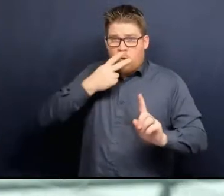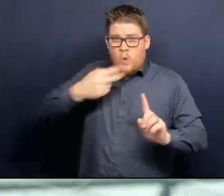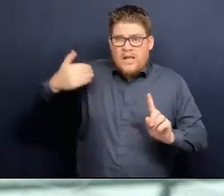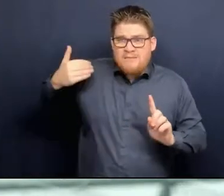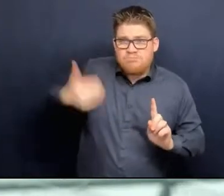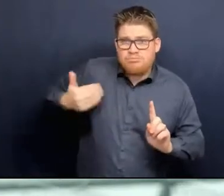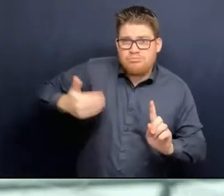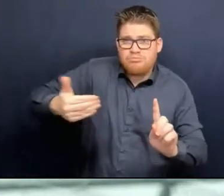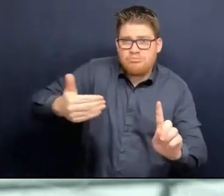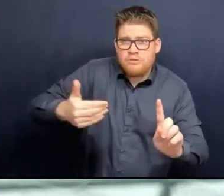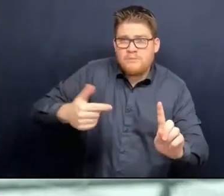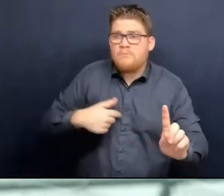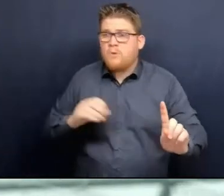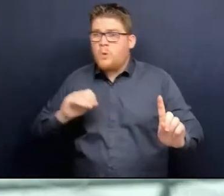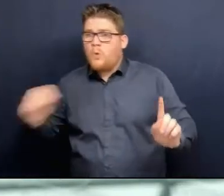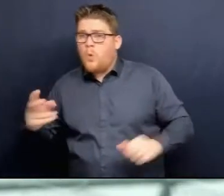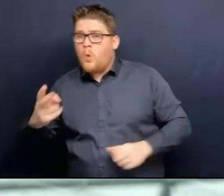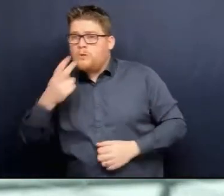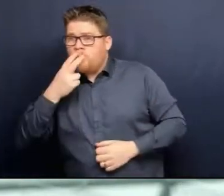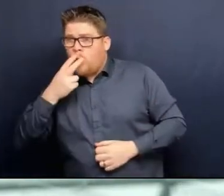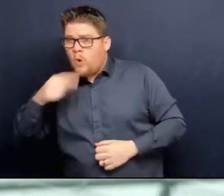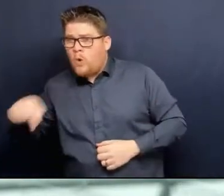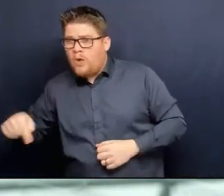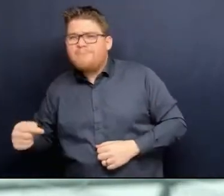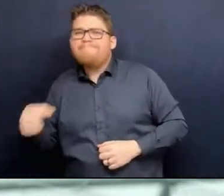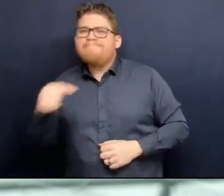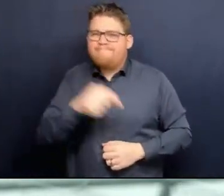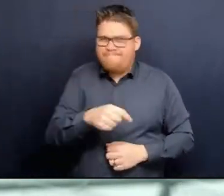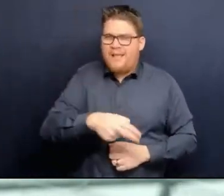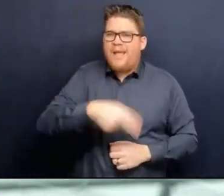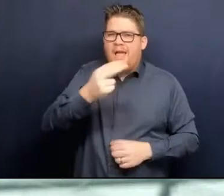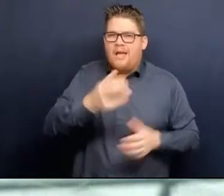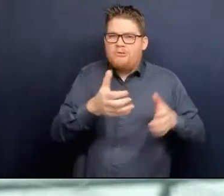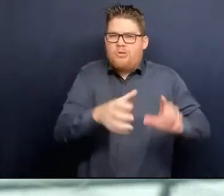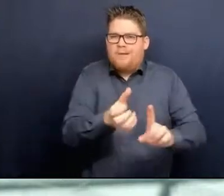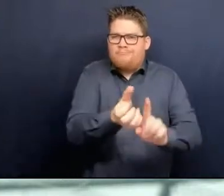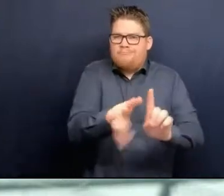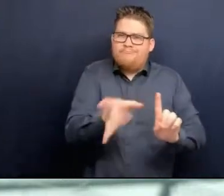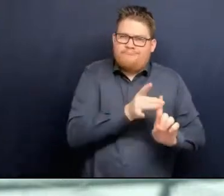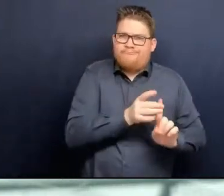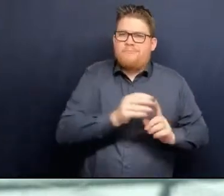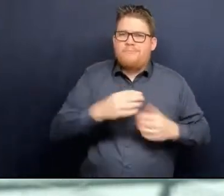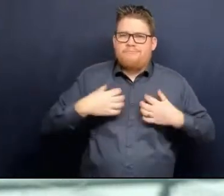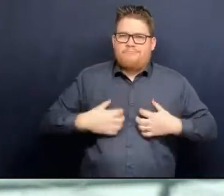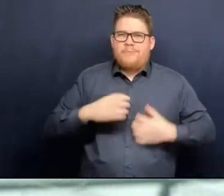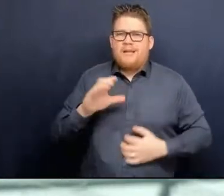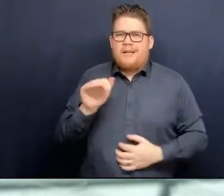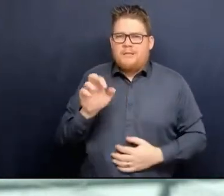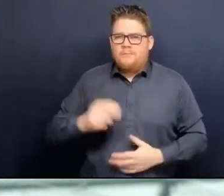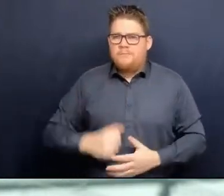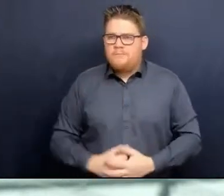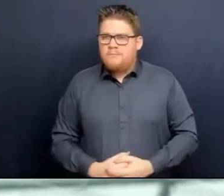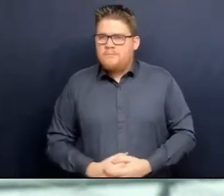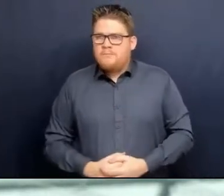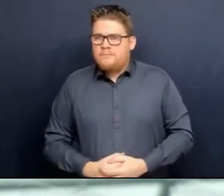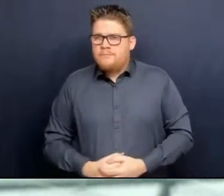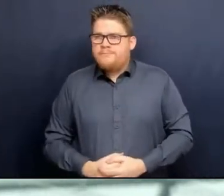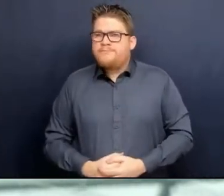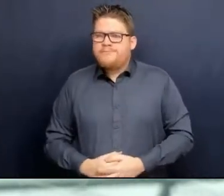very similar to what we're seeing with vaccination. As has been the case throughout the